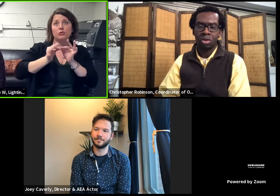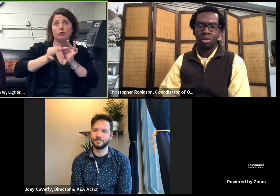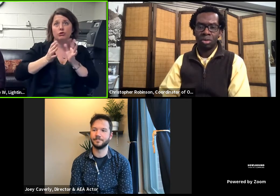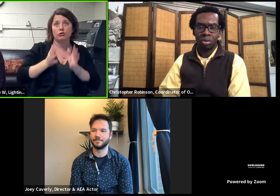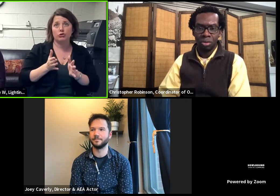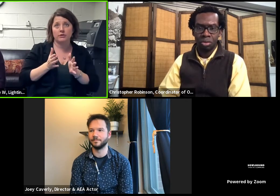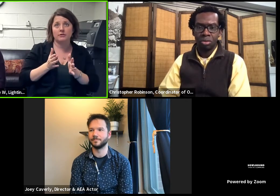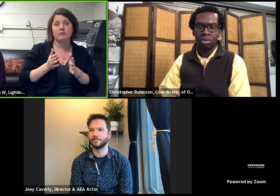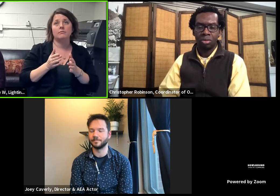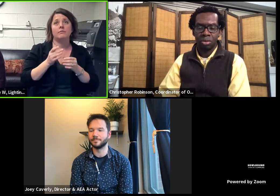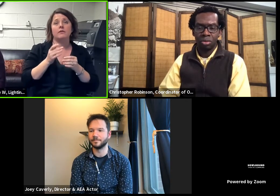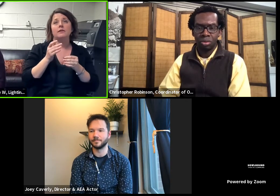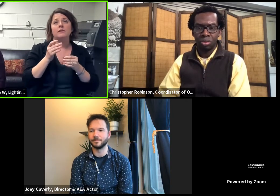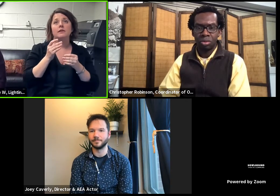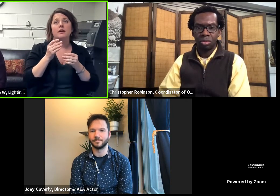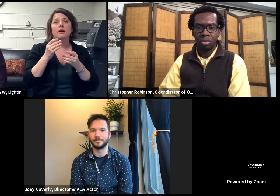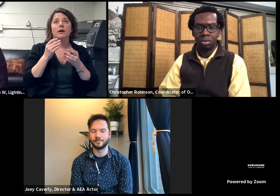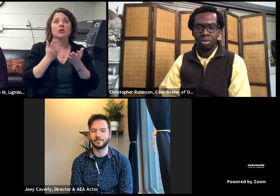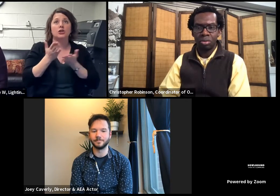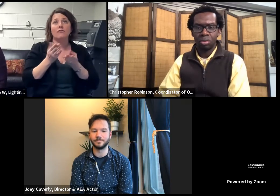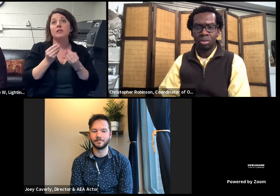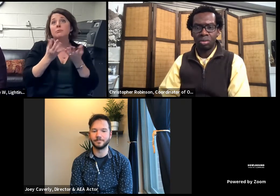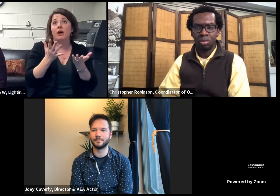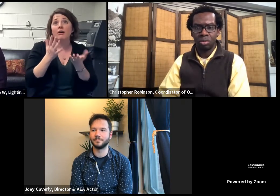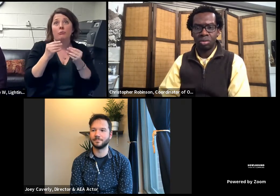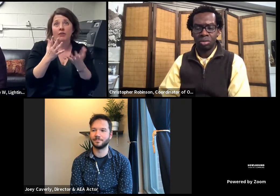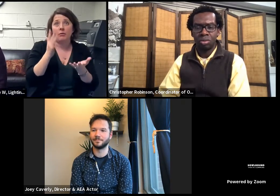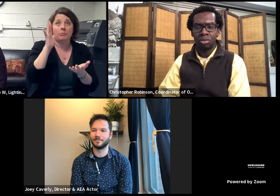you know, for interpreting for during phone calls,